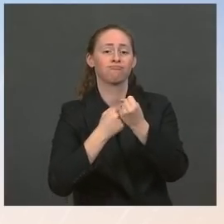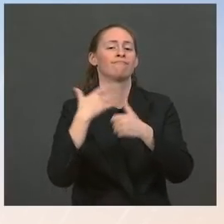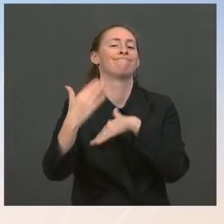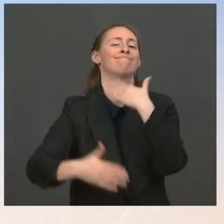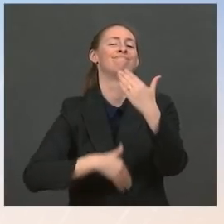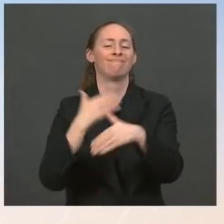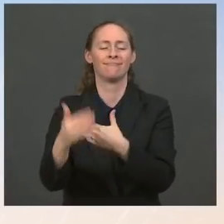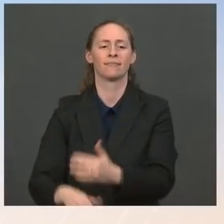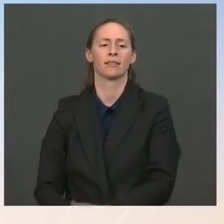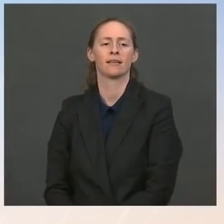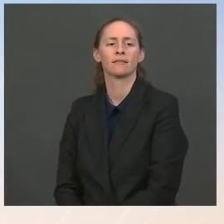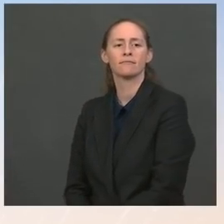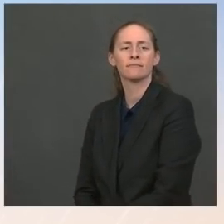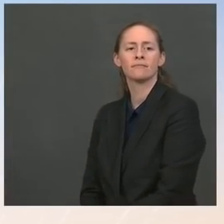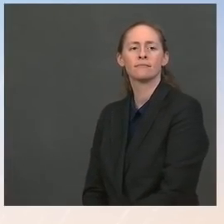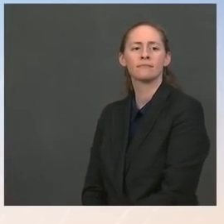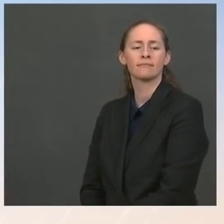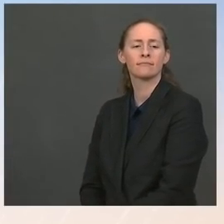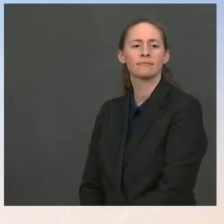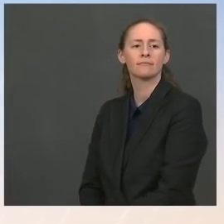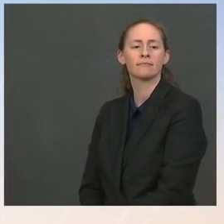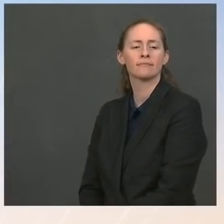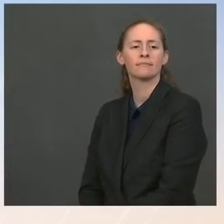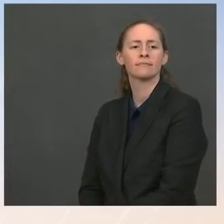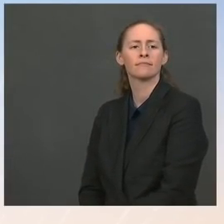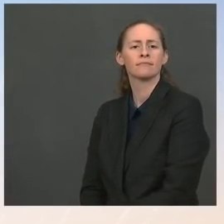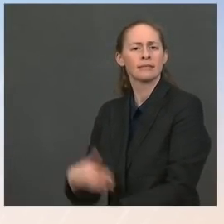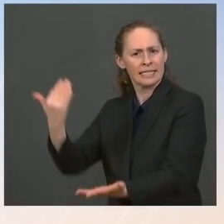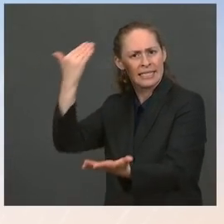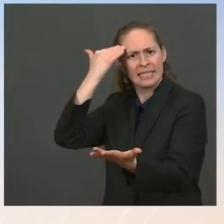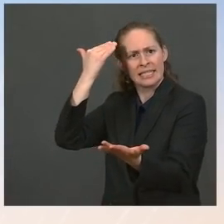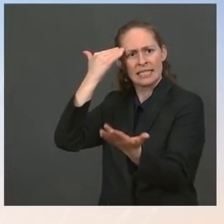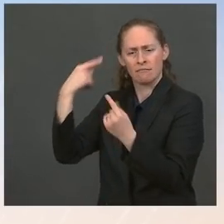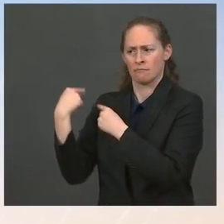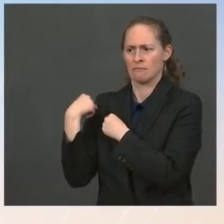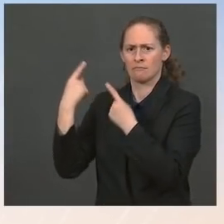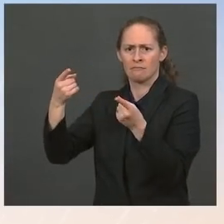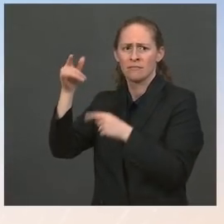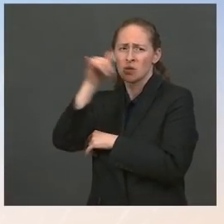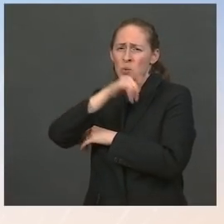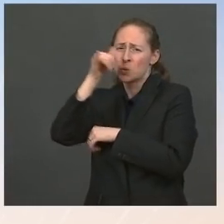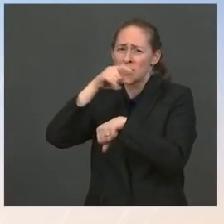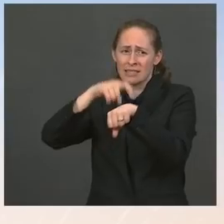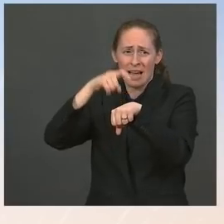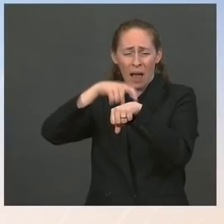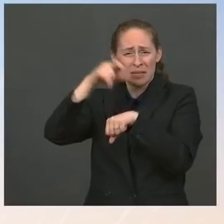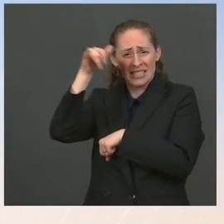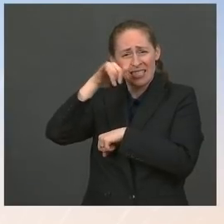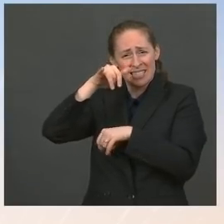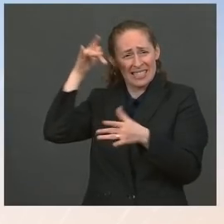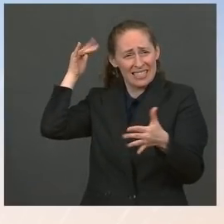have talked about the urgency of passing this bill. Now it's passed, so why is he waiting to sign it?